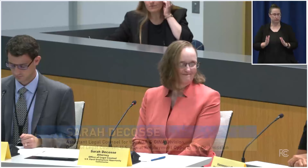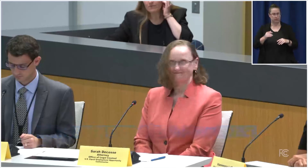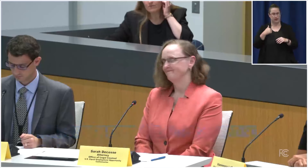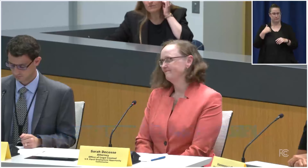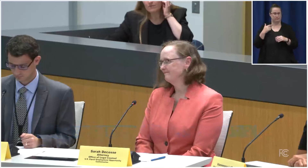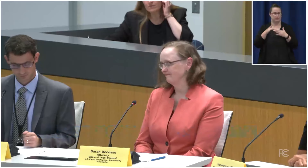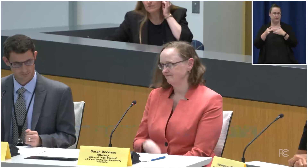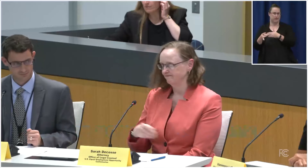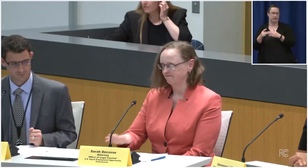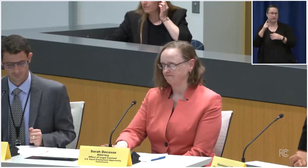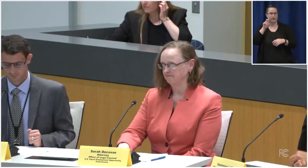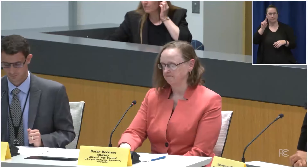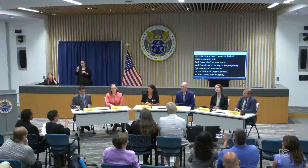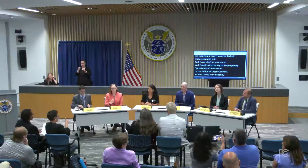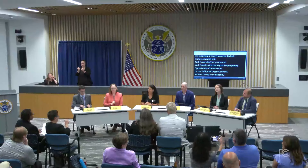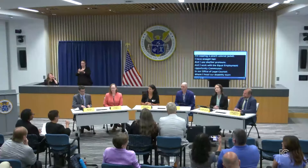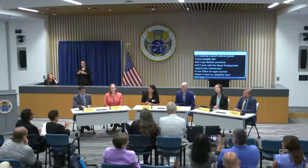COMMISSION. IN OUR OFFICE OF LEGAL COUNSEL.